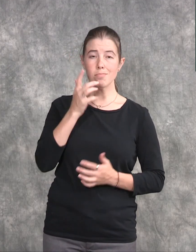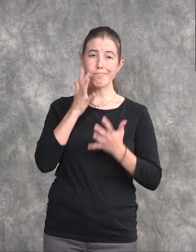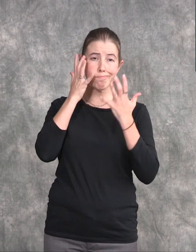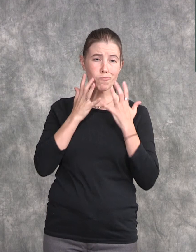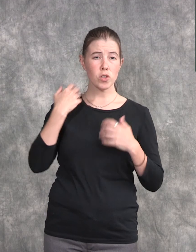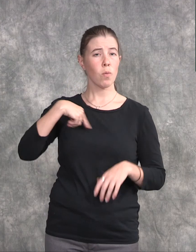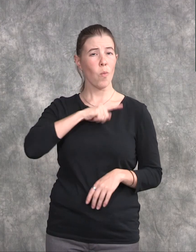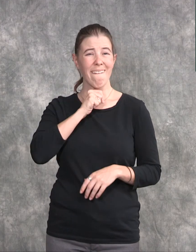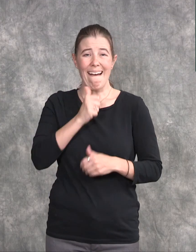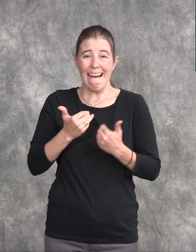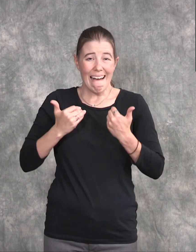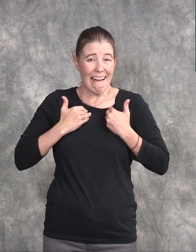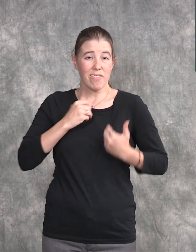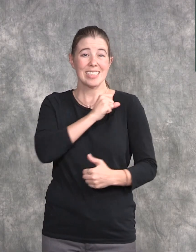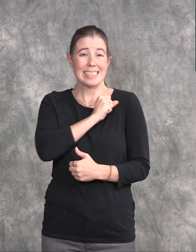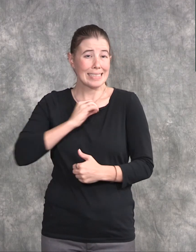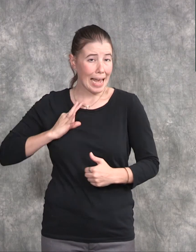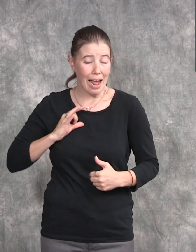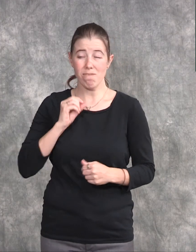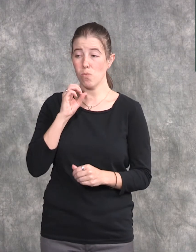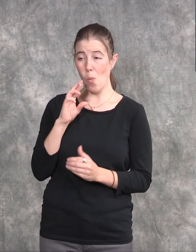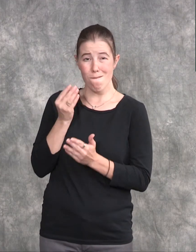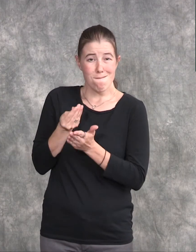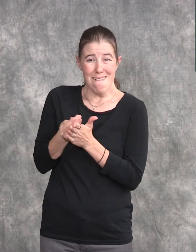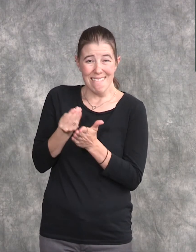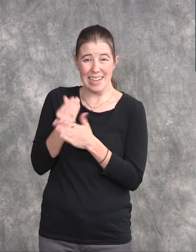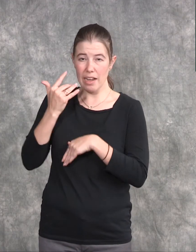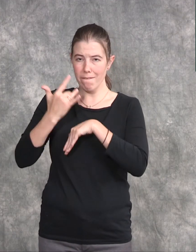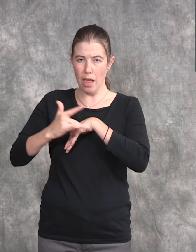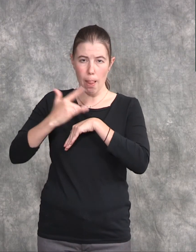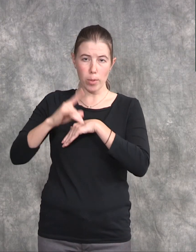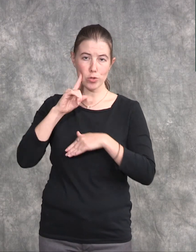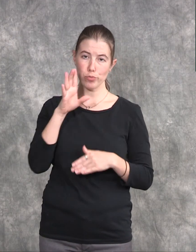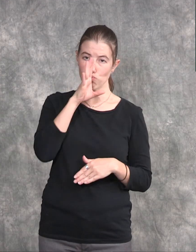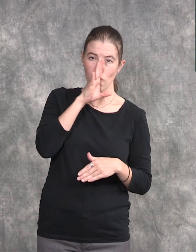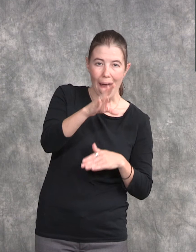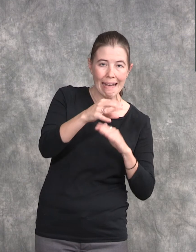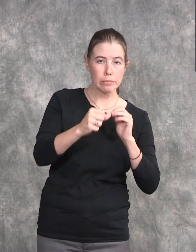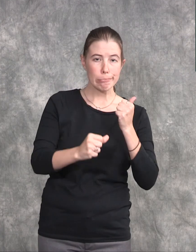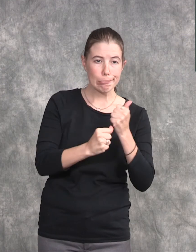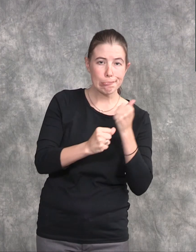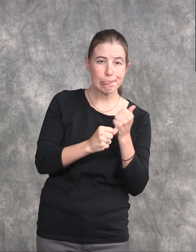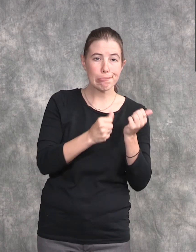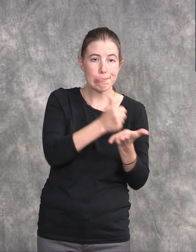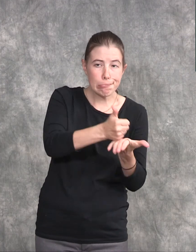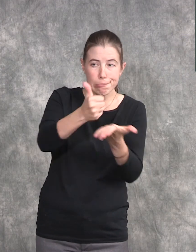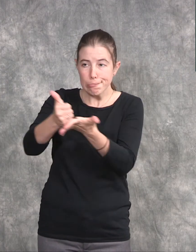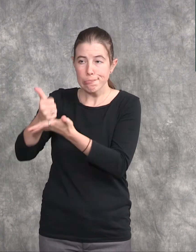Please understand unfortunately, we do not have the staff or funding available to directly assist